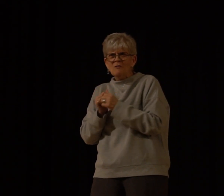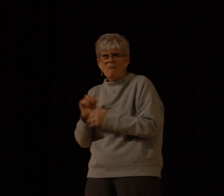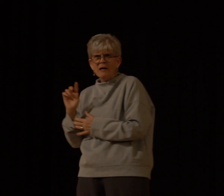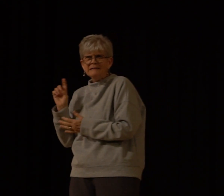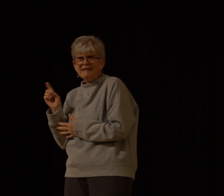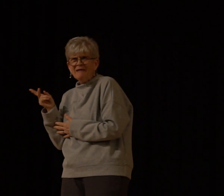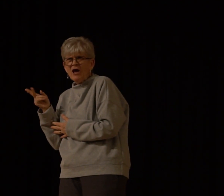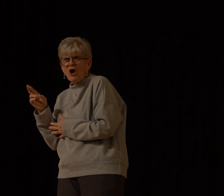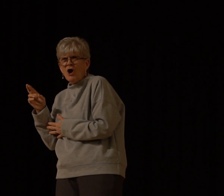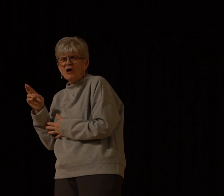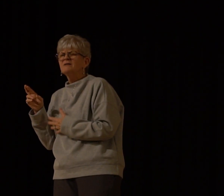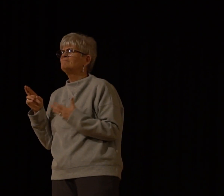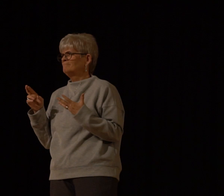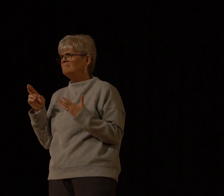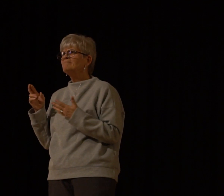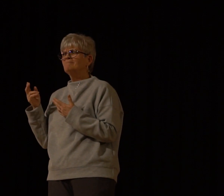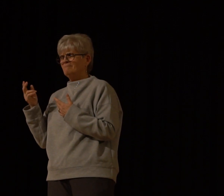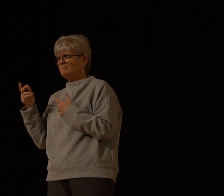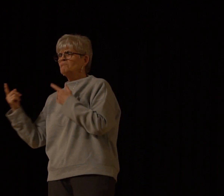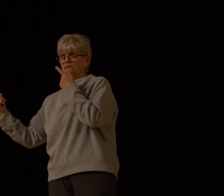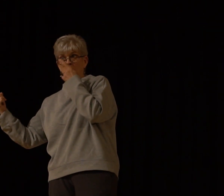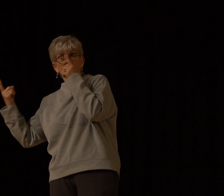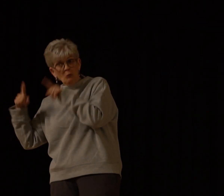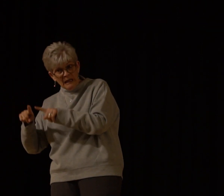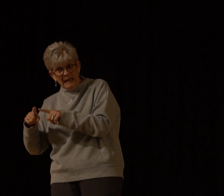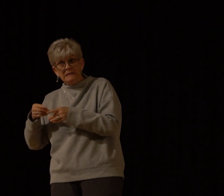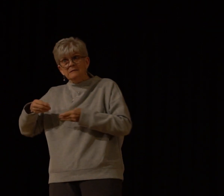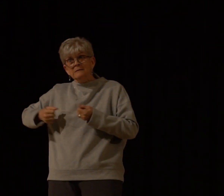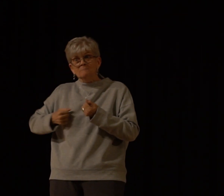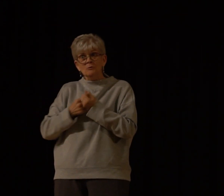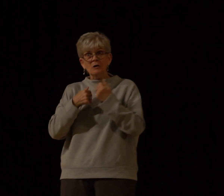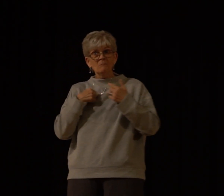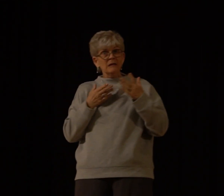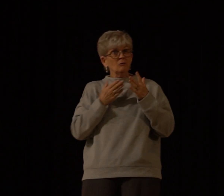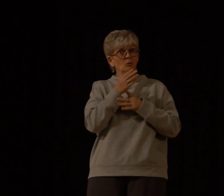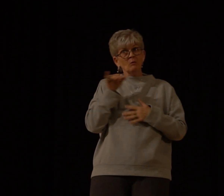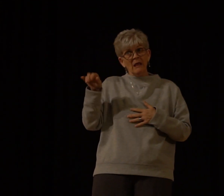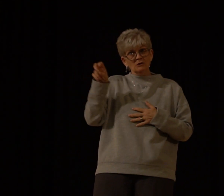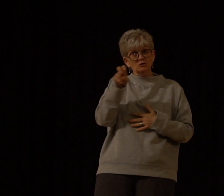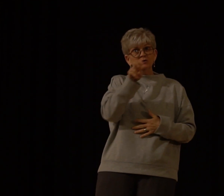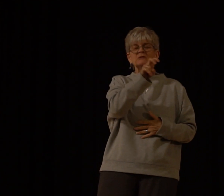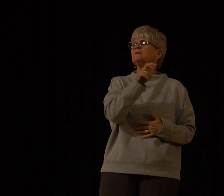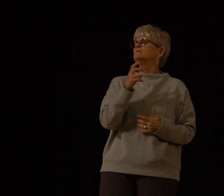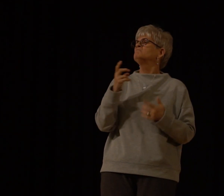but I did. And I signed up I went to DVR. They agreed to support me through